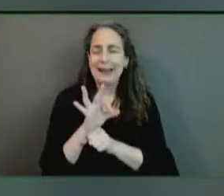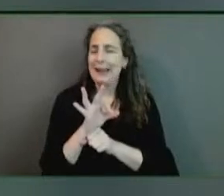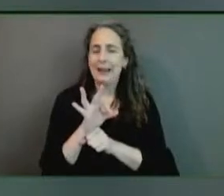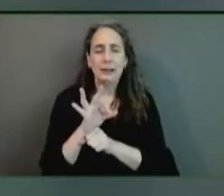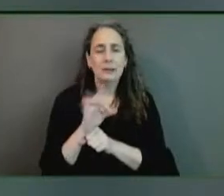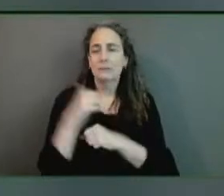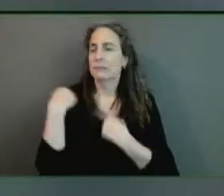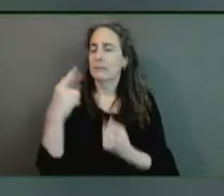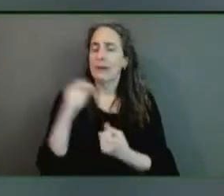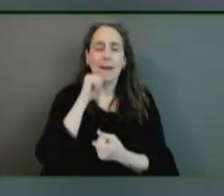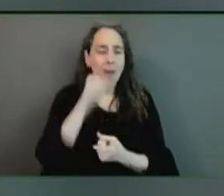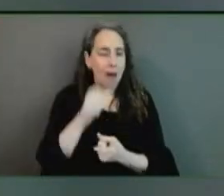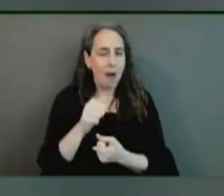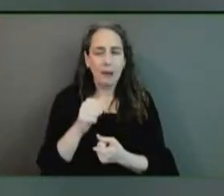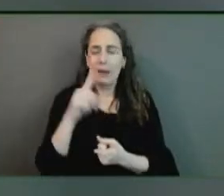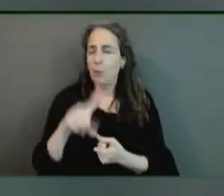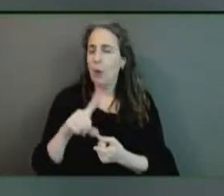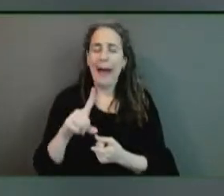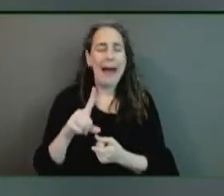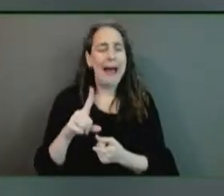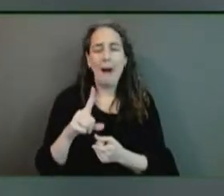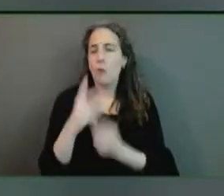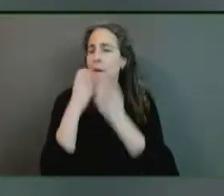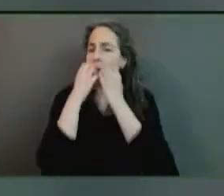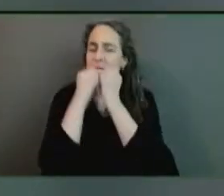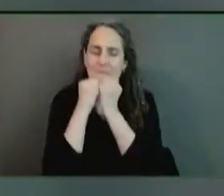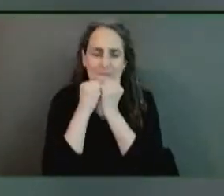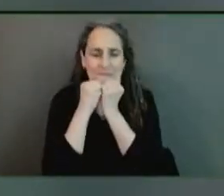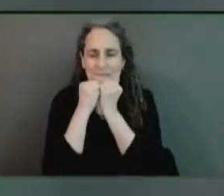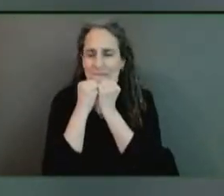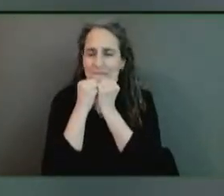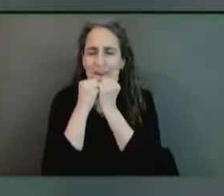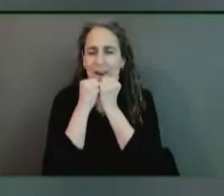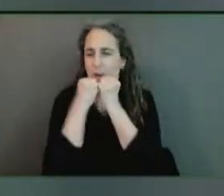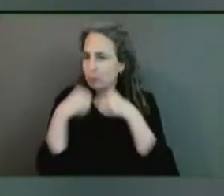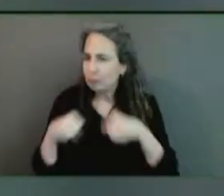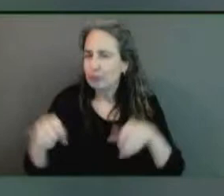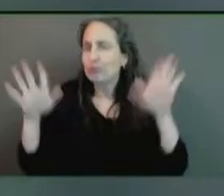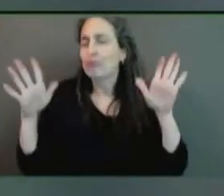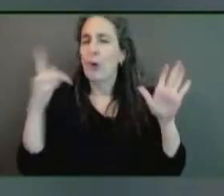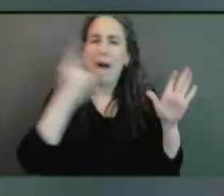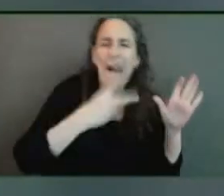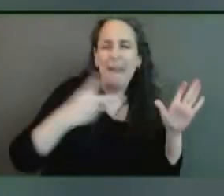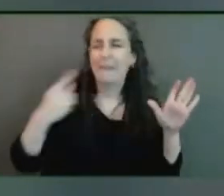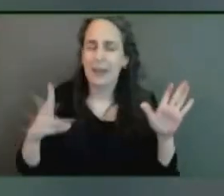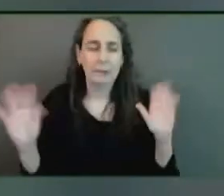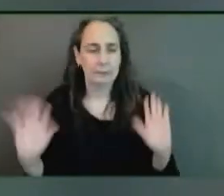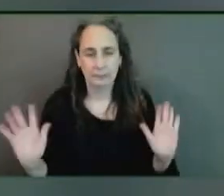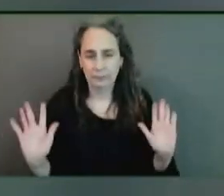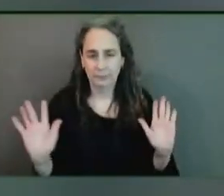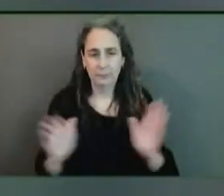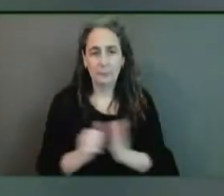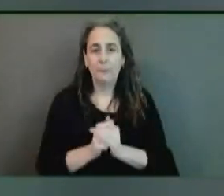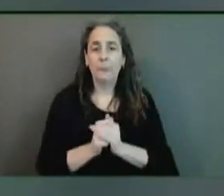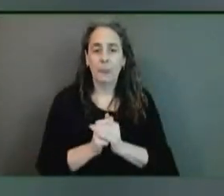moment. Covid 19 has not cannot and will not compromise our values even as we continue to